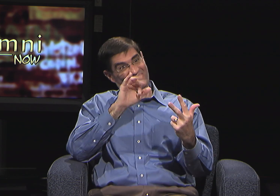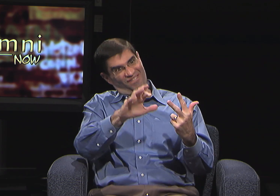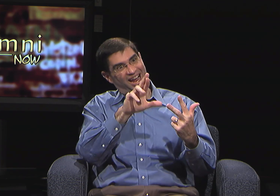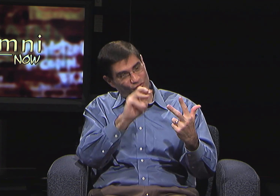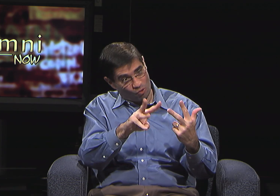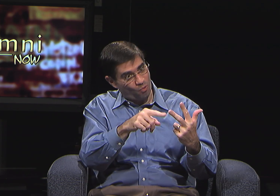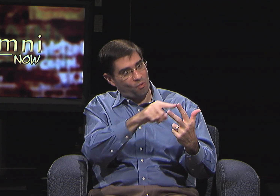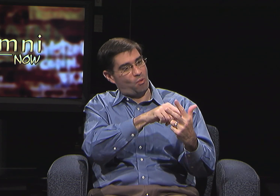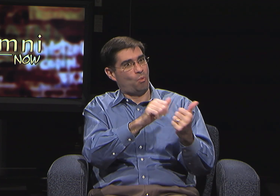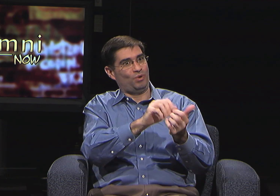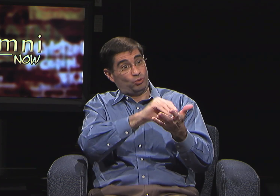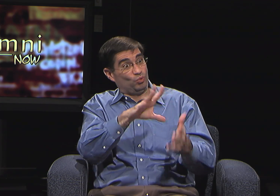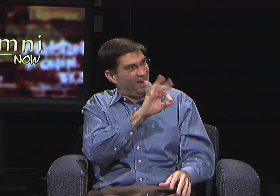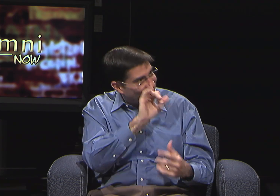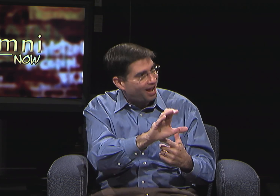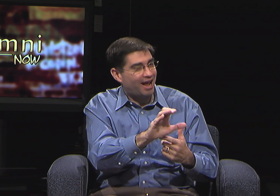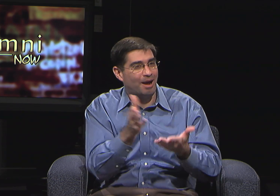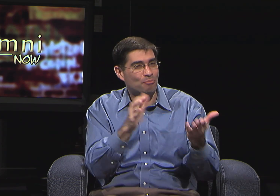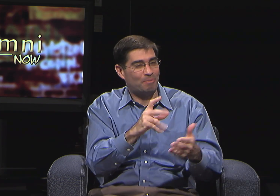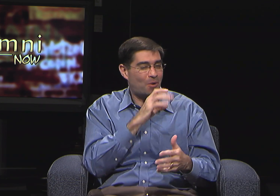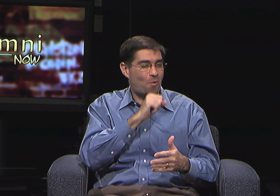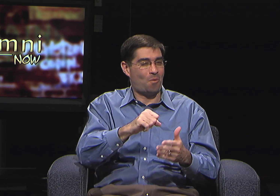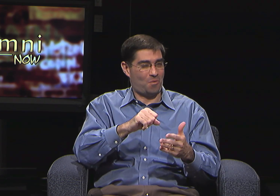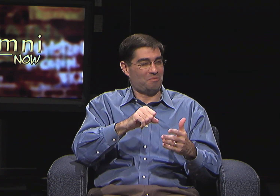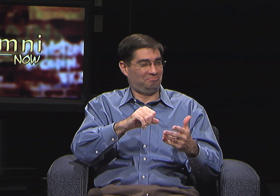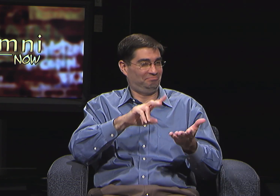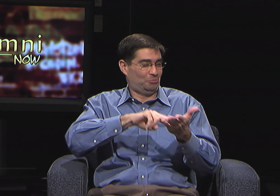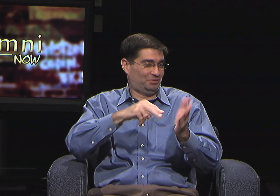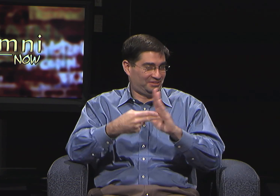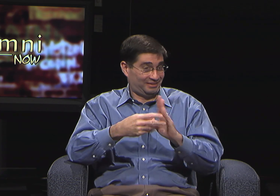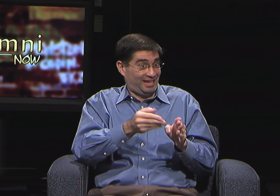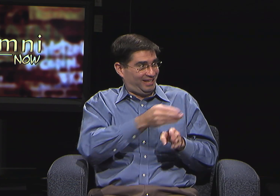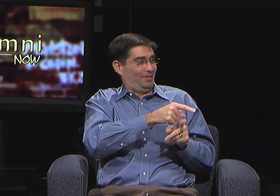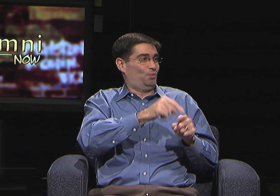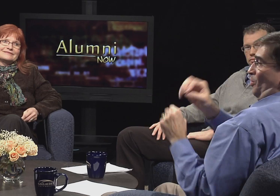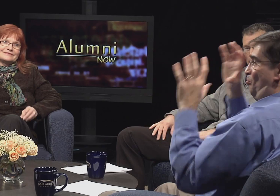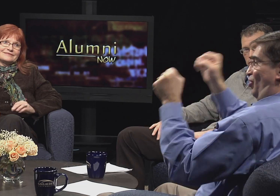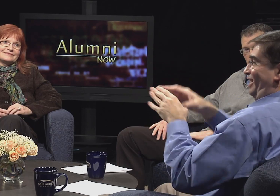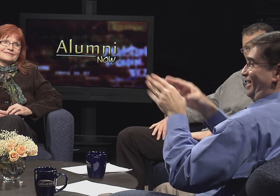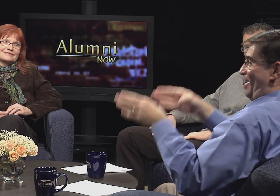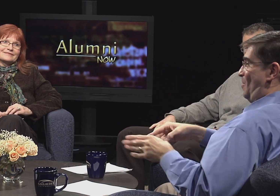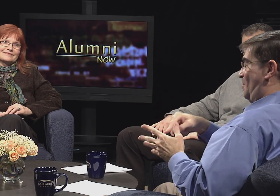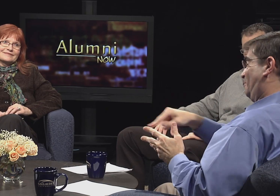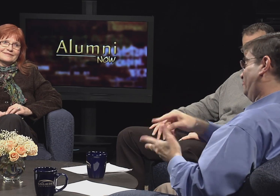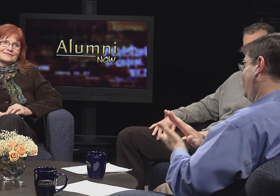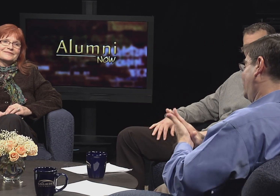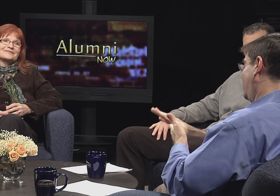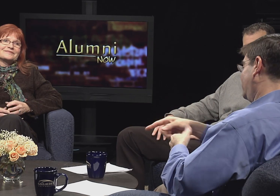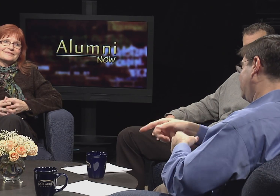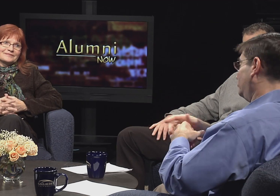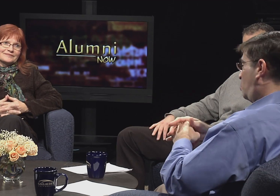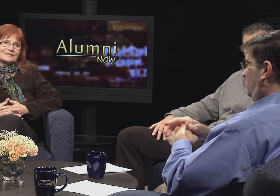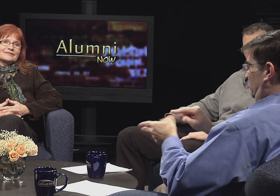It's always been called Faculty Row and now students and faculty are going to be living there again. We're going to start those renovations soon.